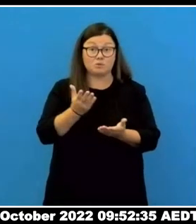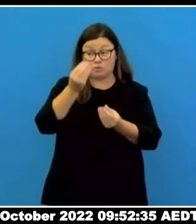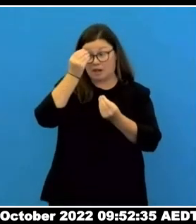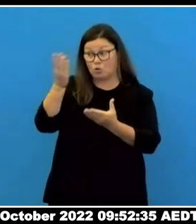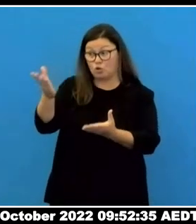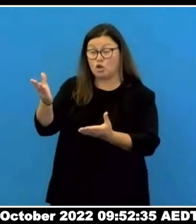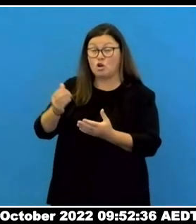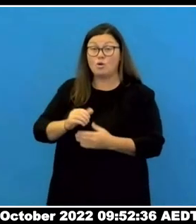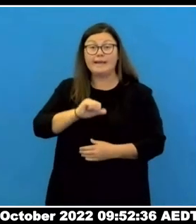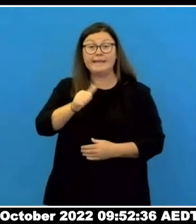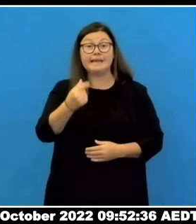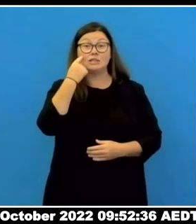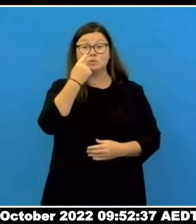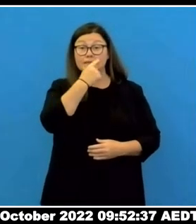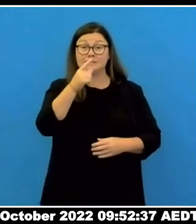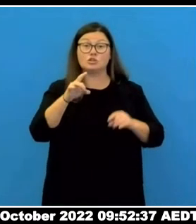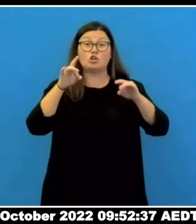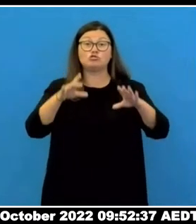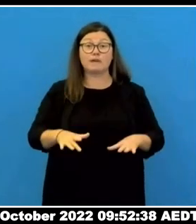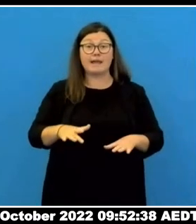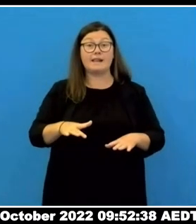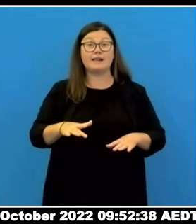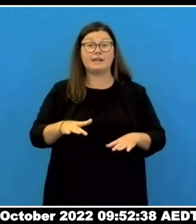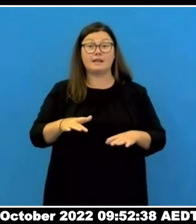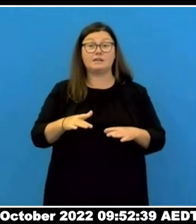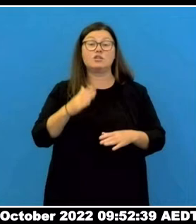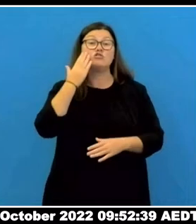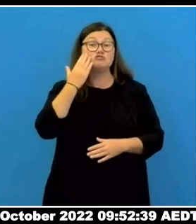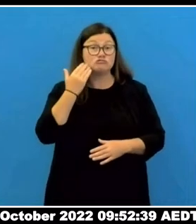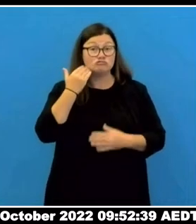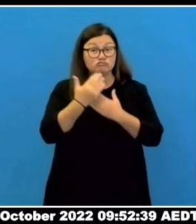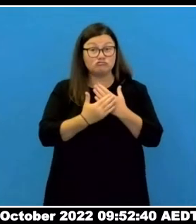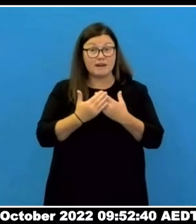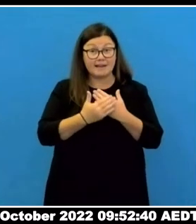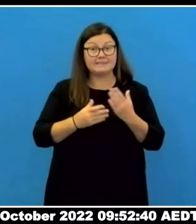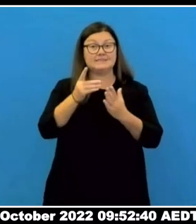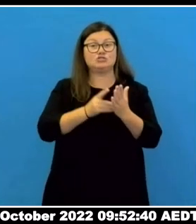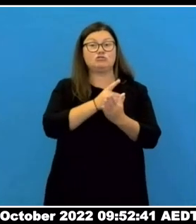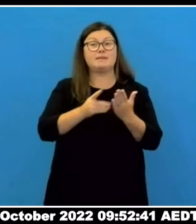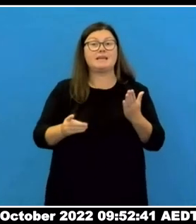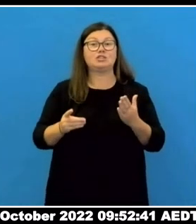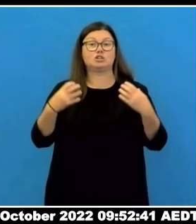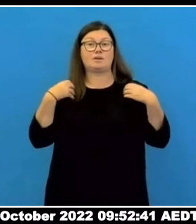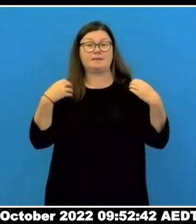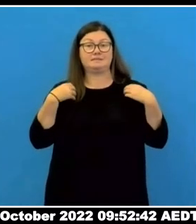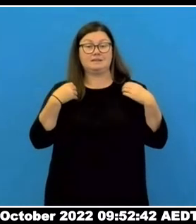is the Australian Race Discrimination Commissioner, Mr Chin Tan. And he's in the witness box now.